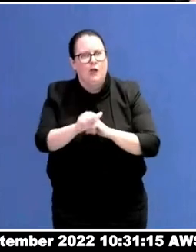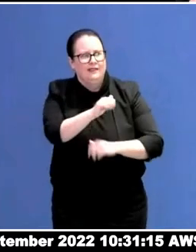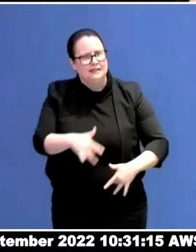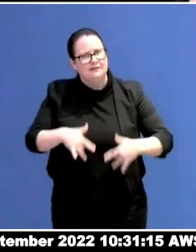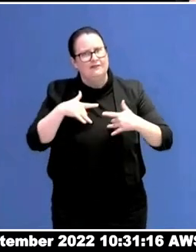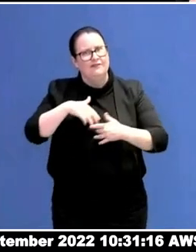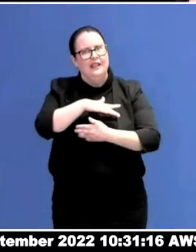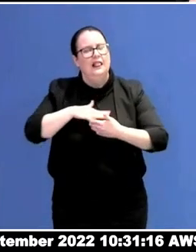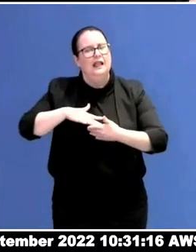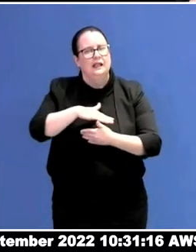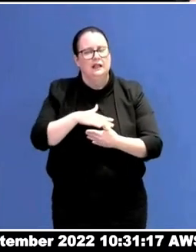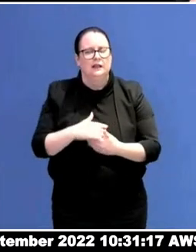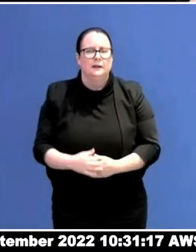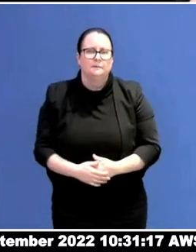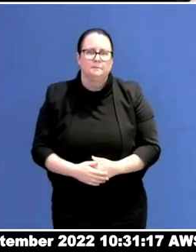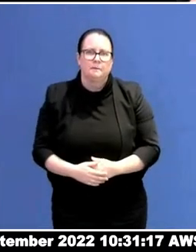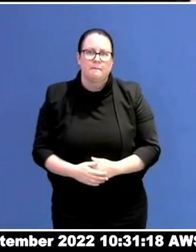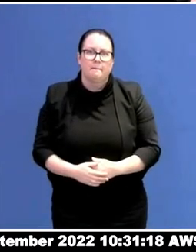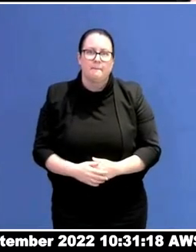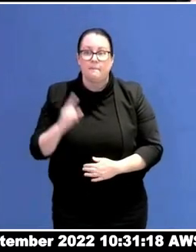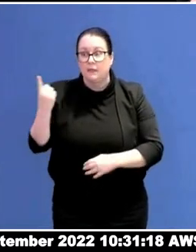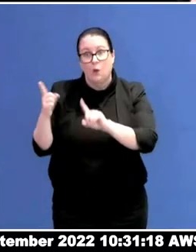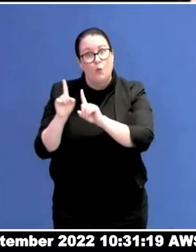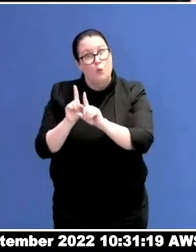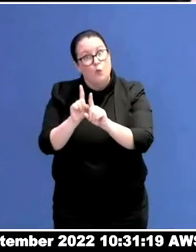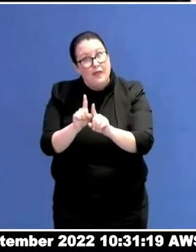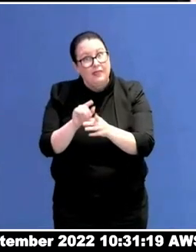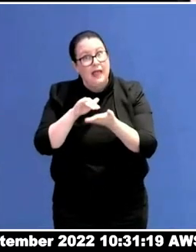thinking. MR GRIFFIN: Did that lead to any change in his response to the counselling?